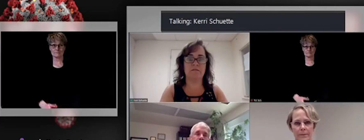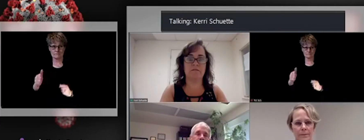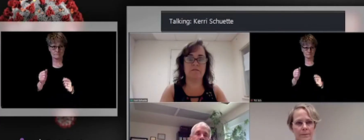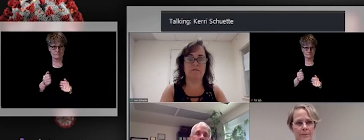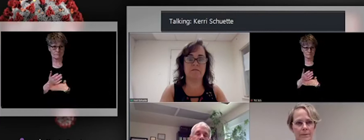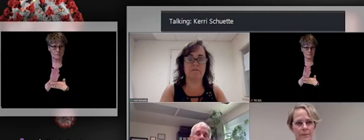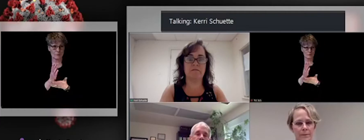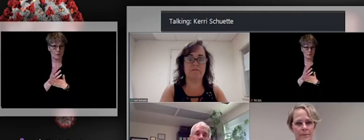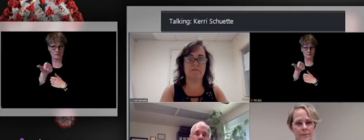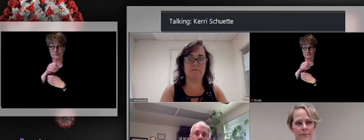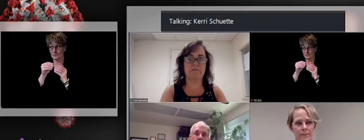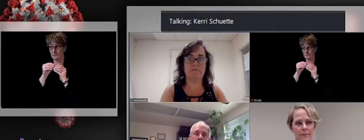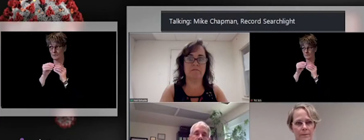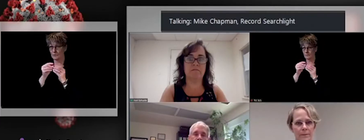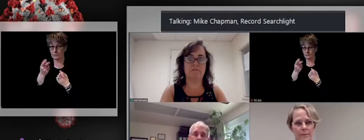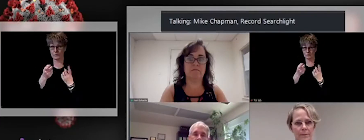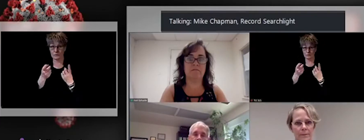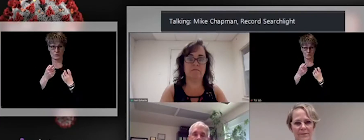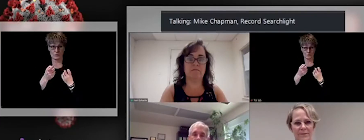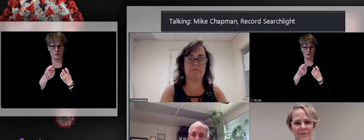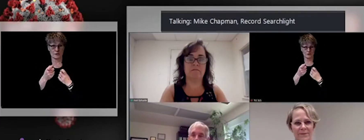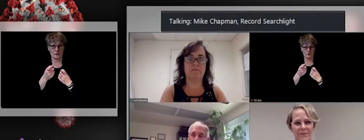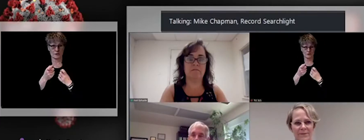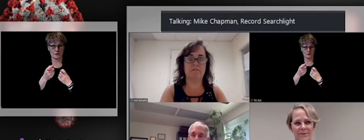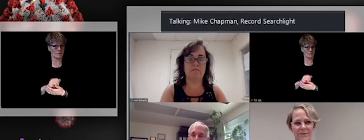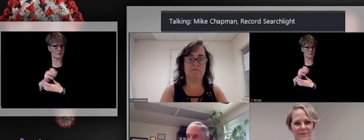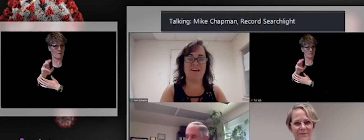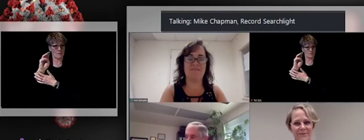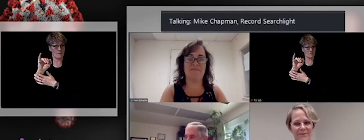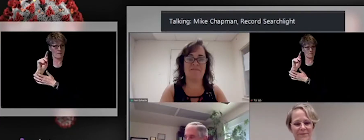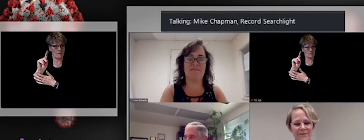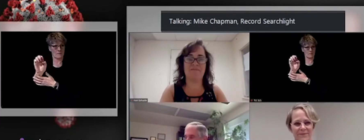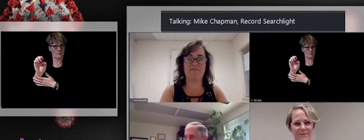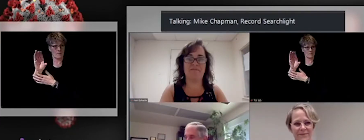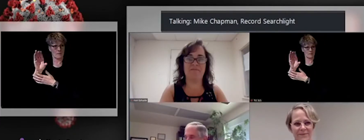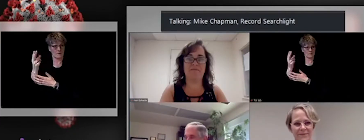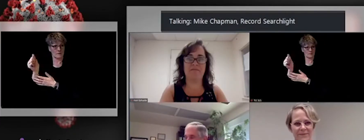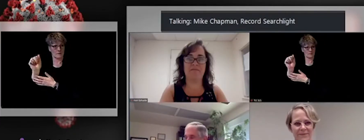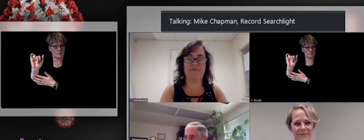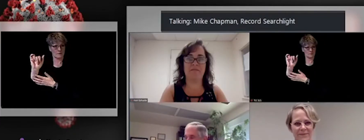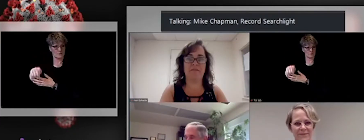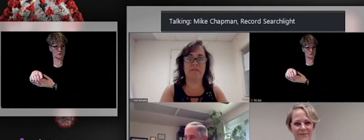Yeah, I have one Mike Chapman from the record Searchlight. Dr. Ramstrom you mentioned how